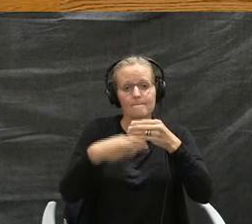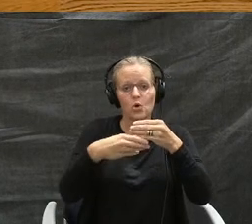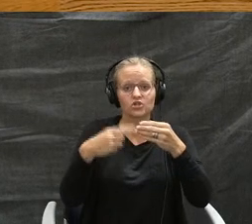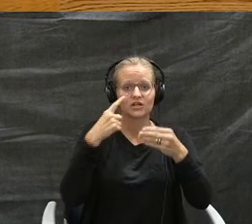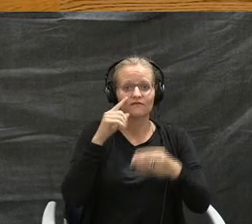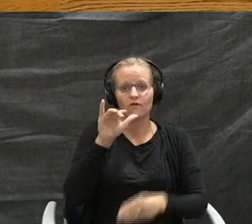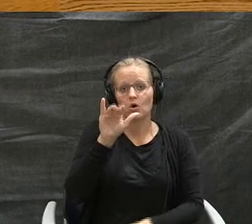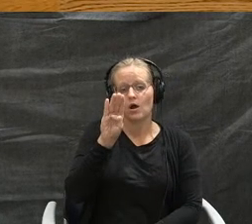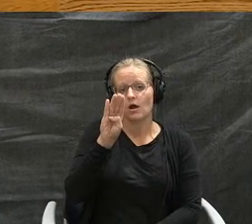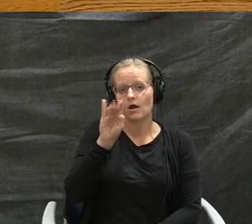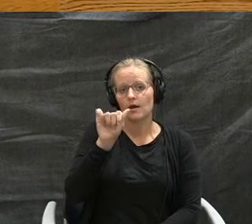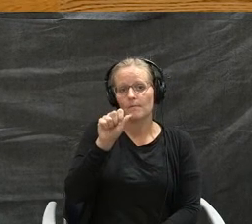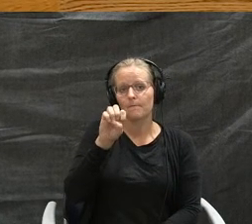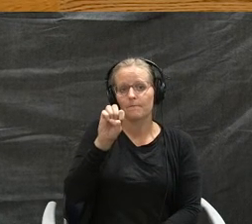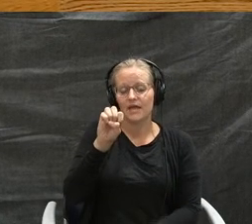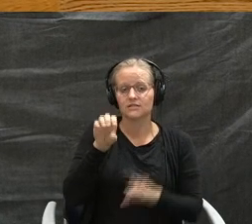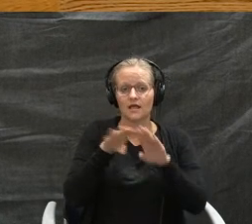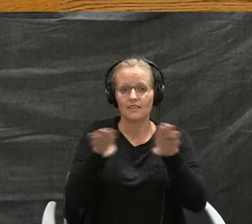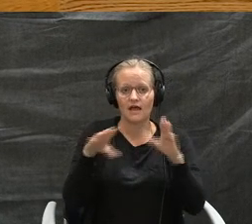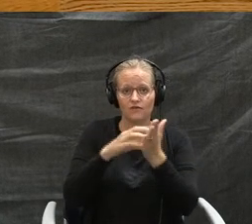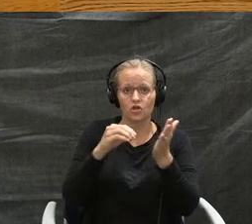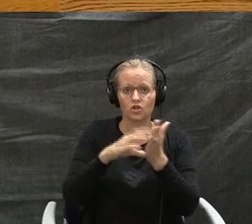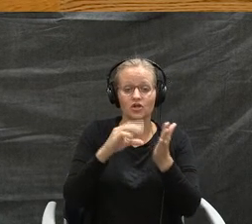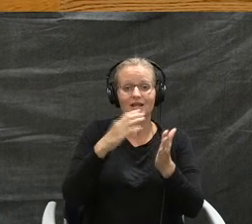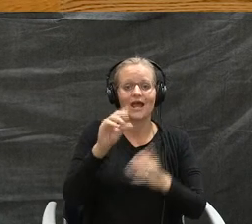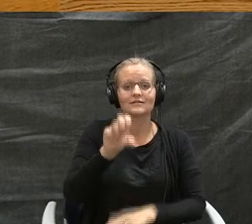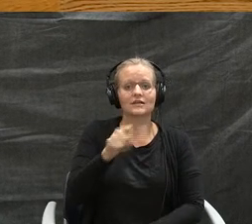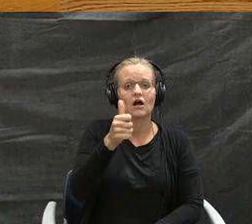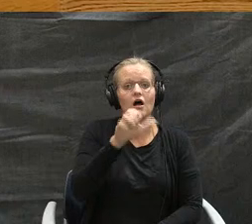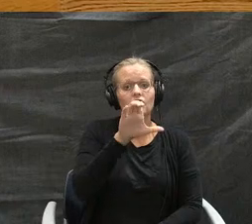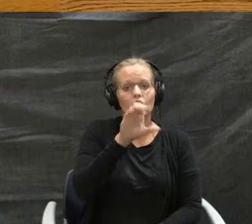twenty 2021 school year. Another covid related matters. So just